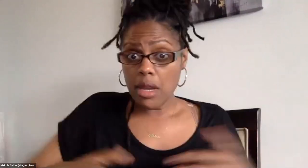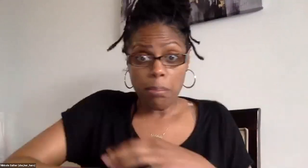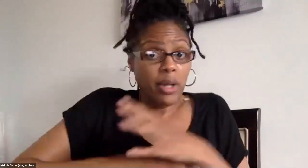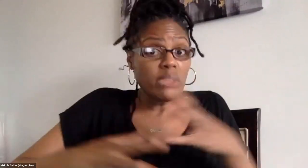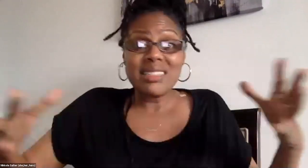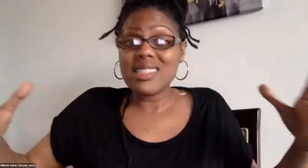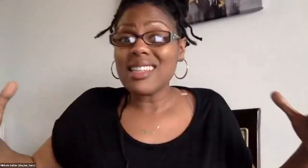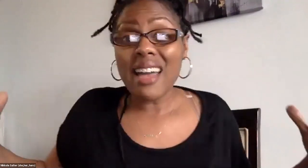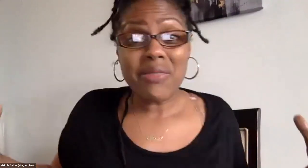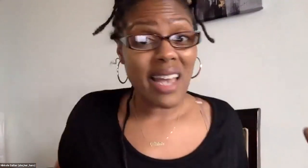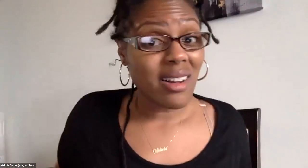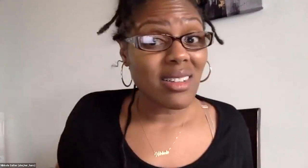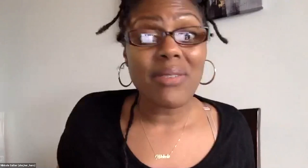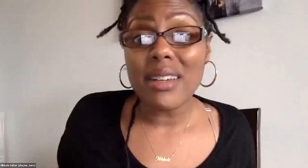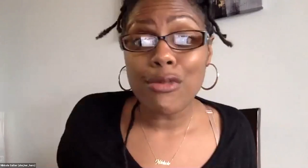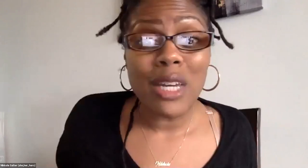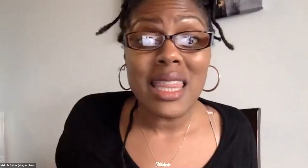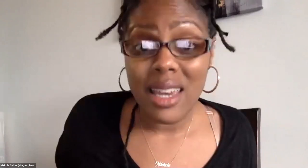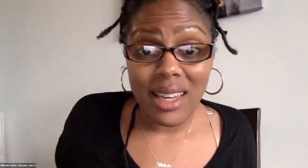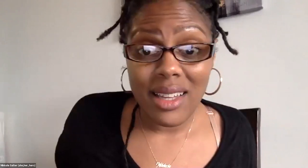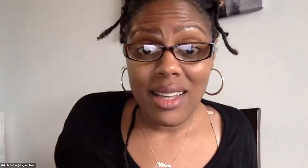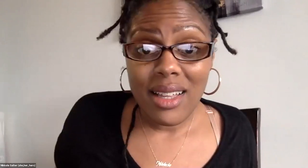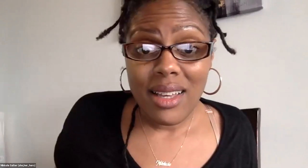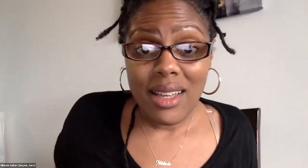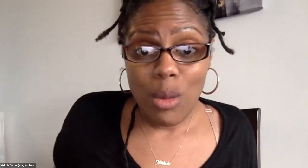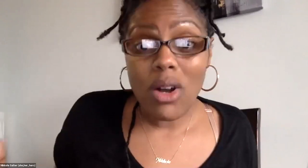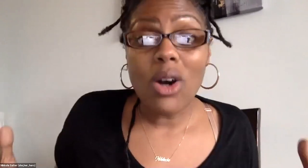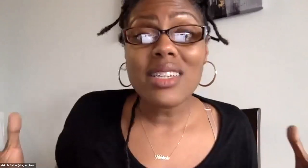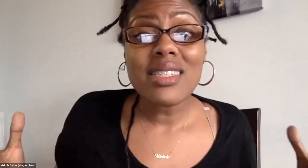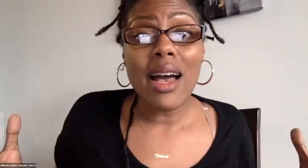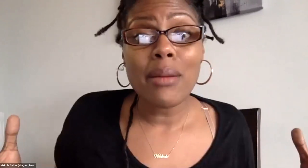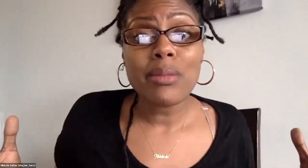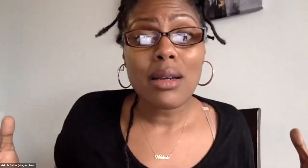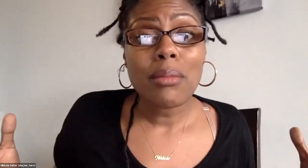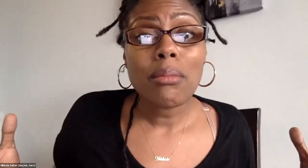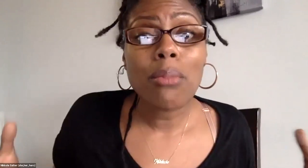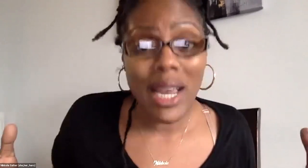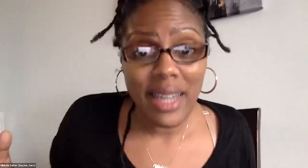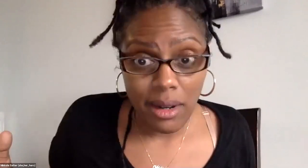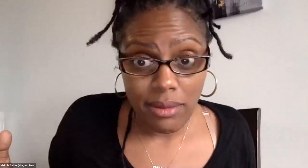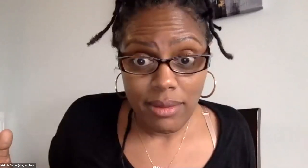They're built in to the life cycle of every thing. We call these times breakdown,